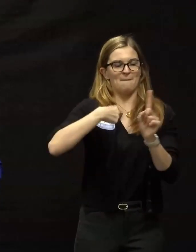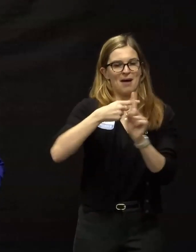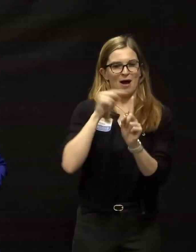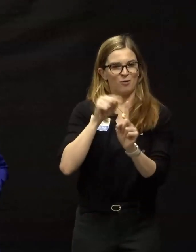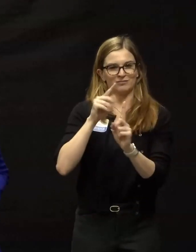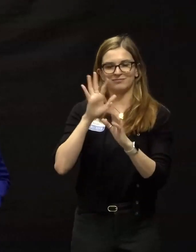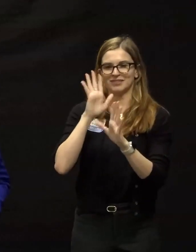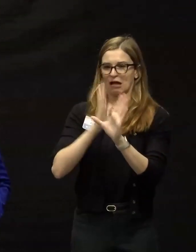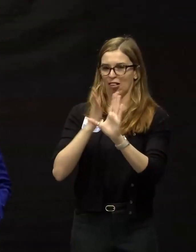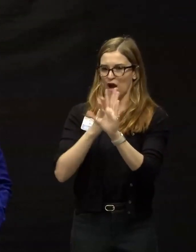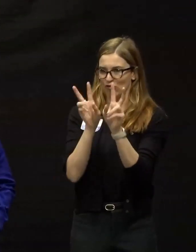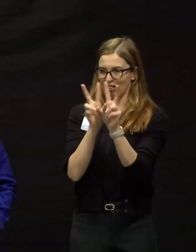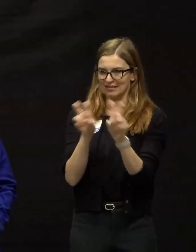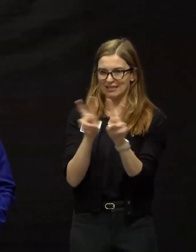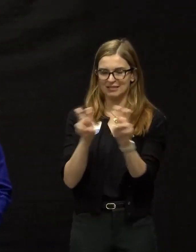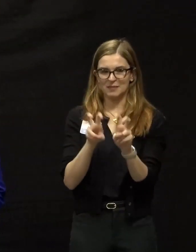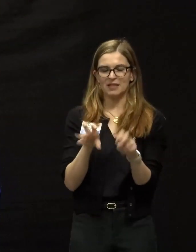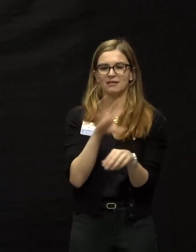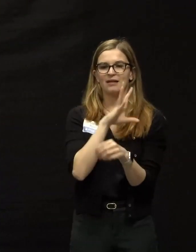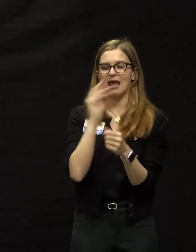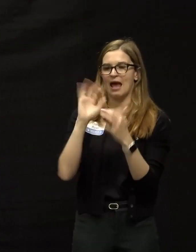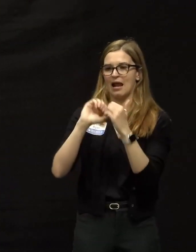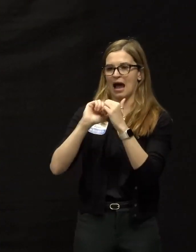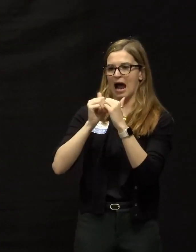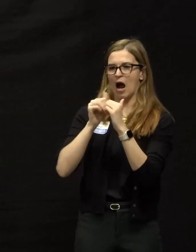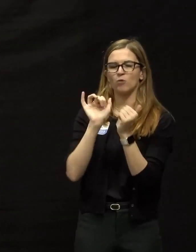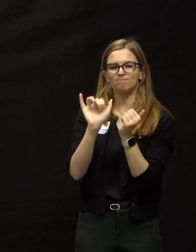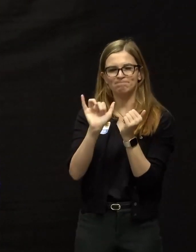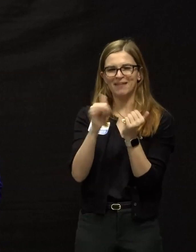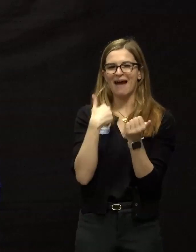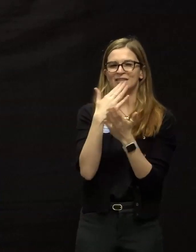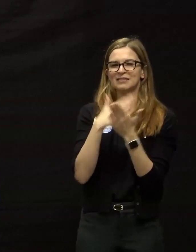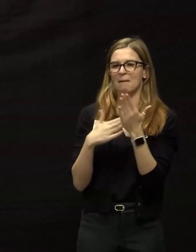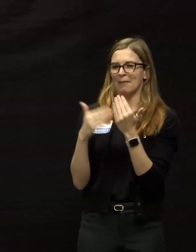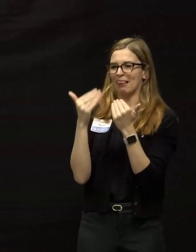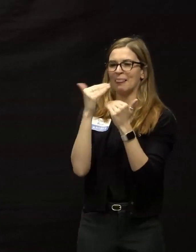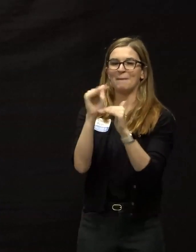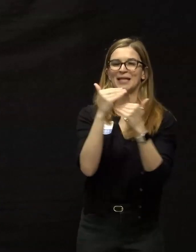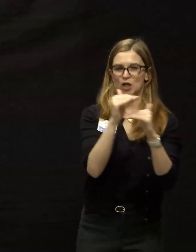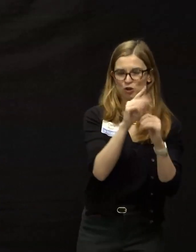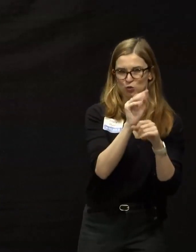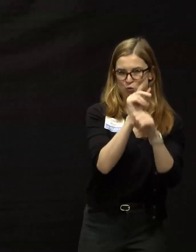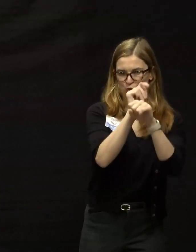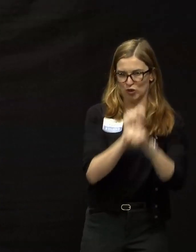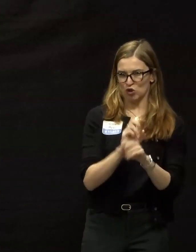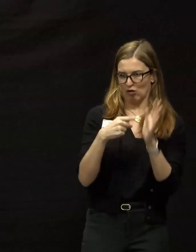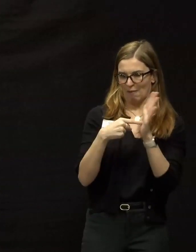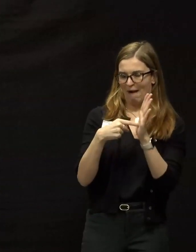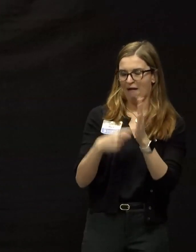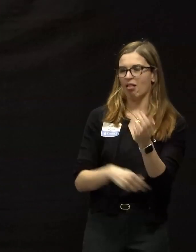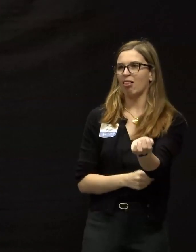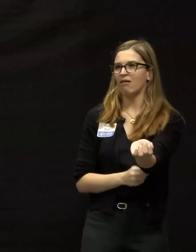So really excited about this psychological analysis piece here. So there are some limiting factors